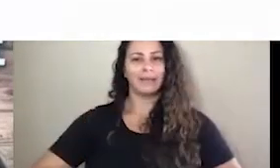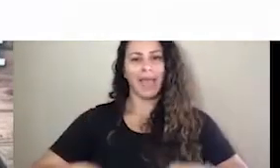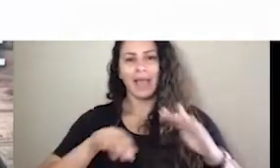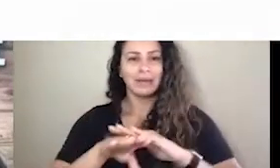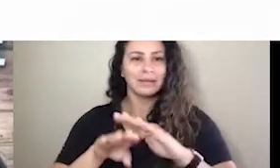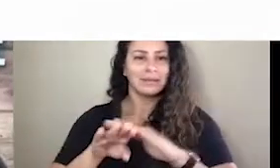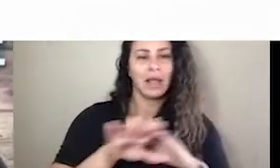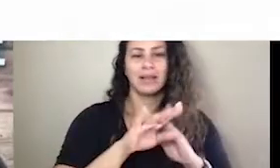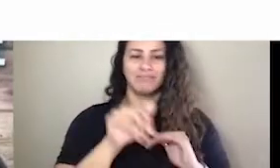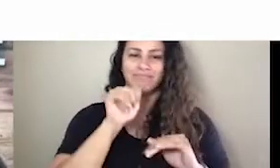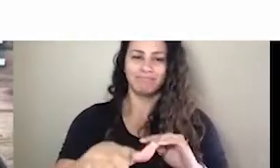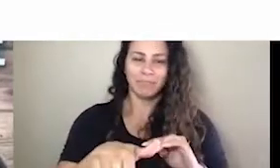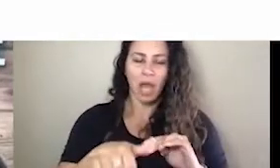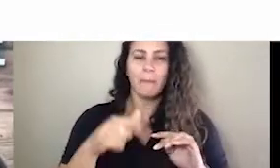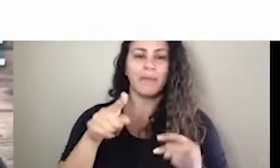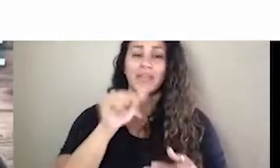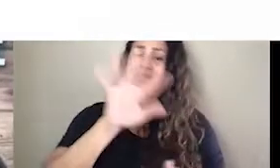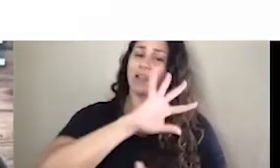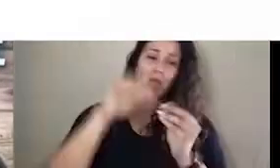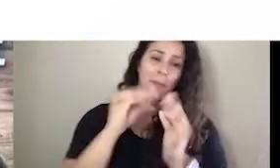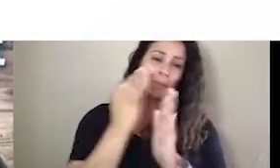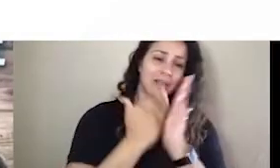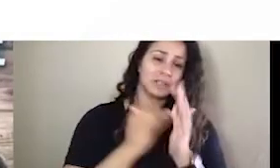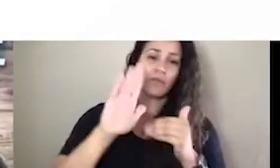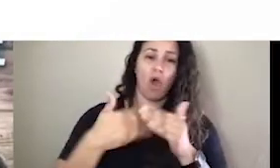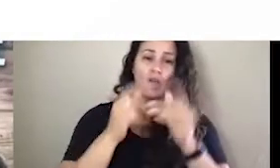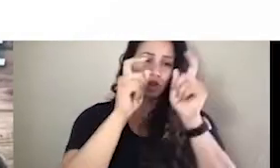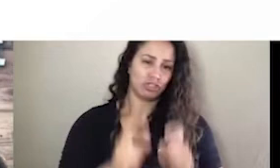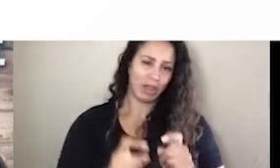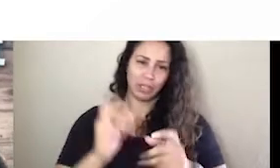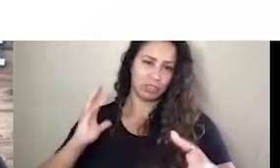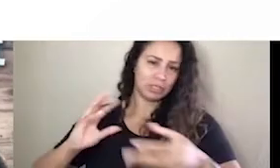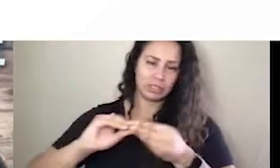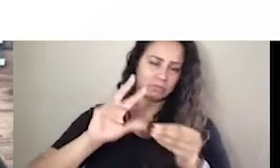THAT WE DID BUT HIGHLIGHT ONE OR TWO THINGS PER